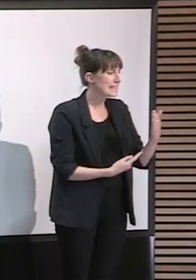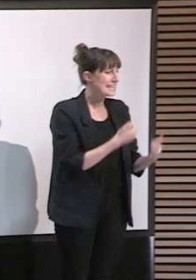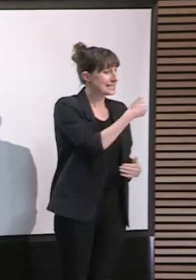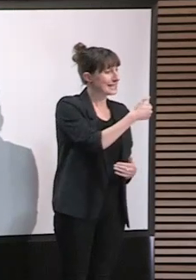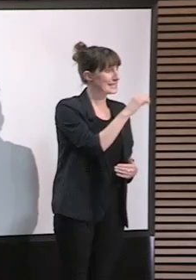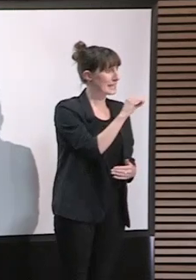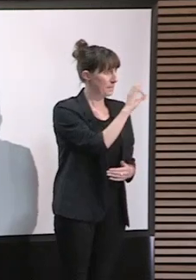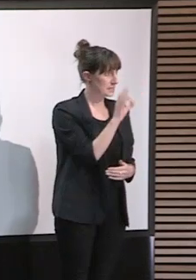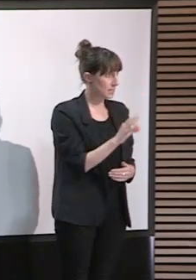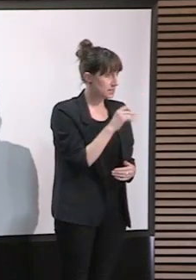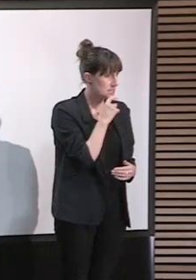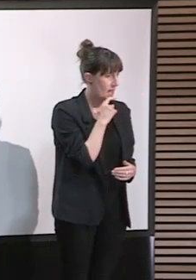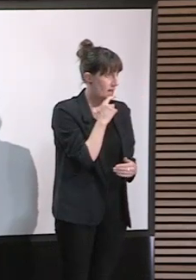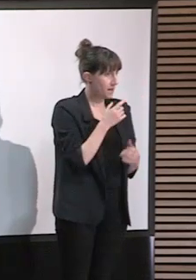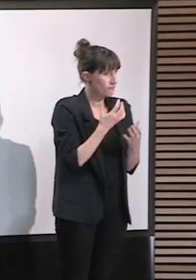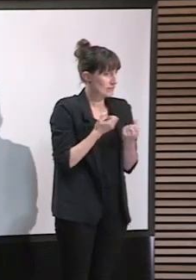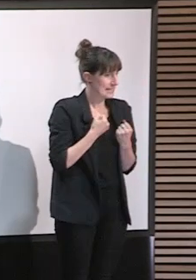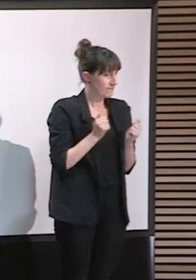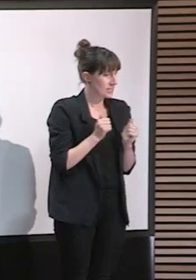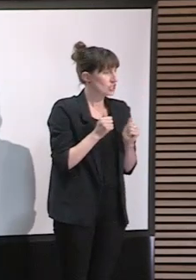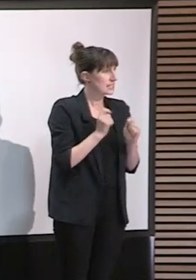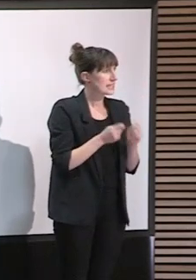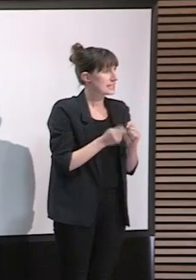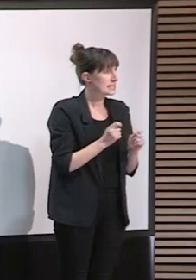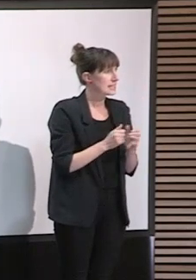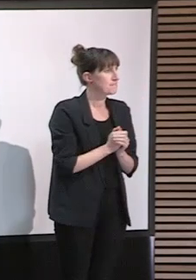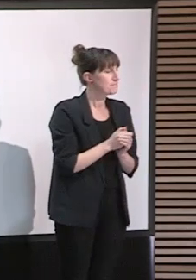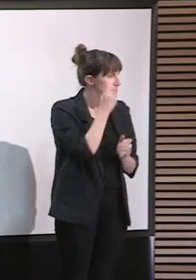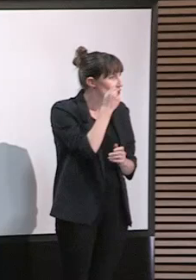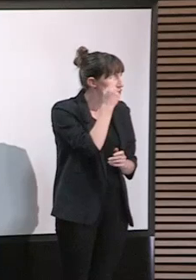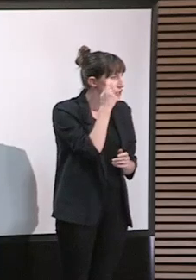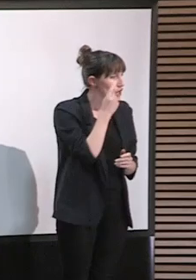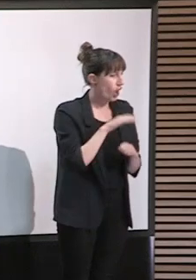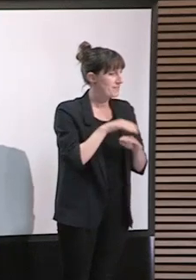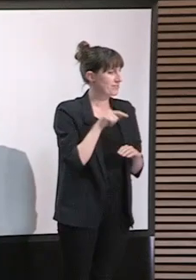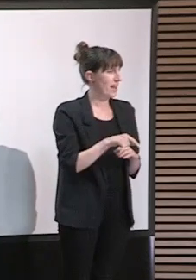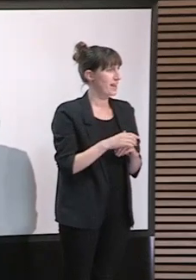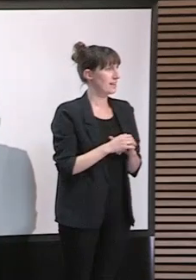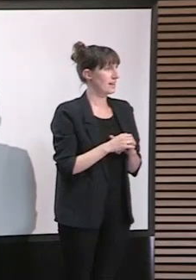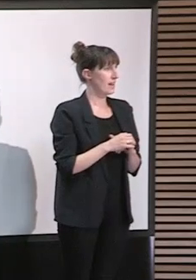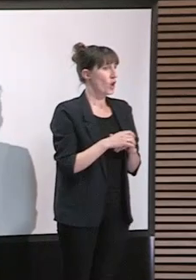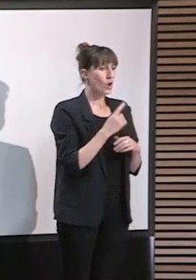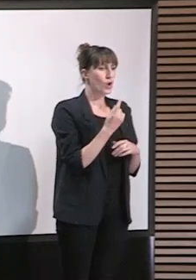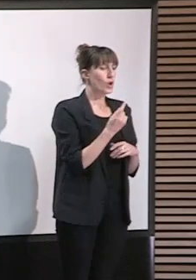impression all were getting tested. This is what Dr